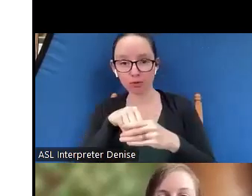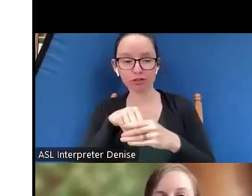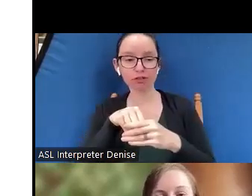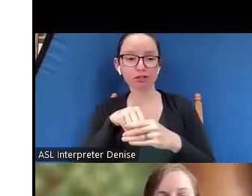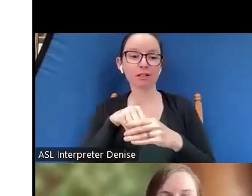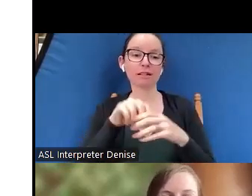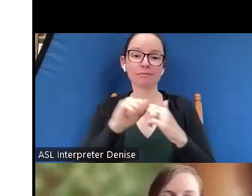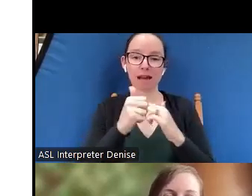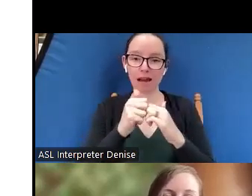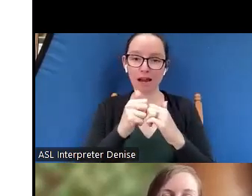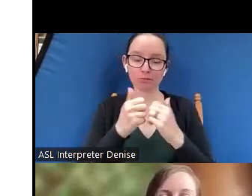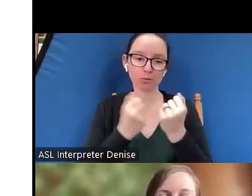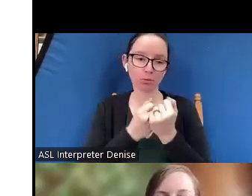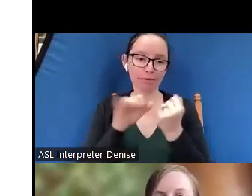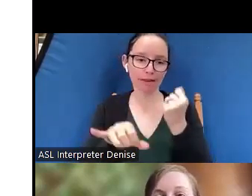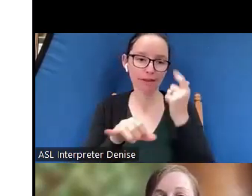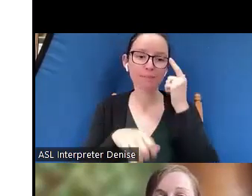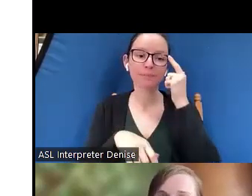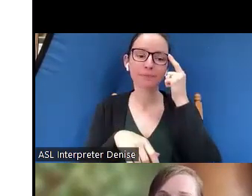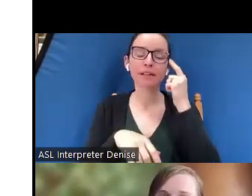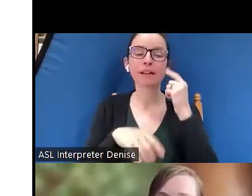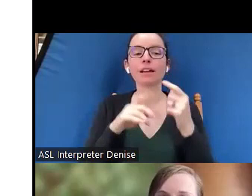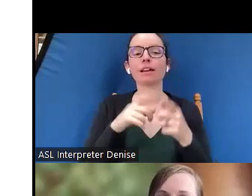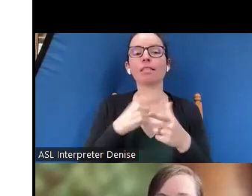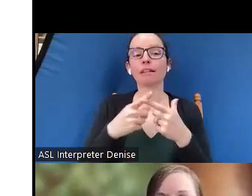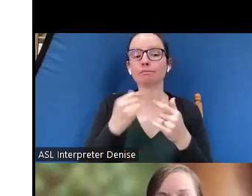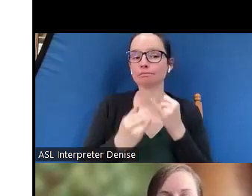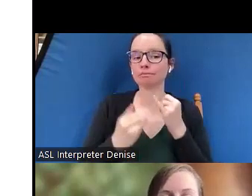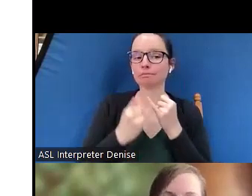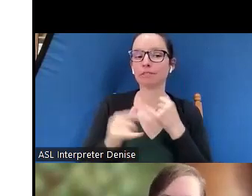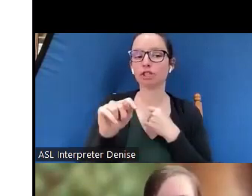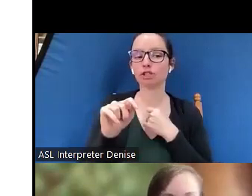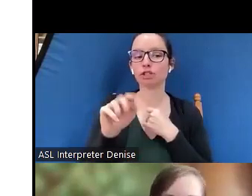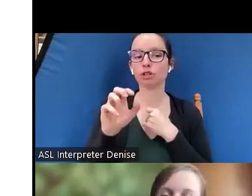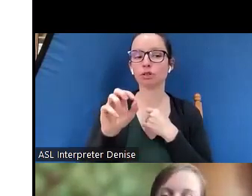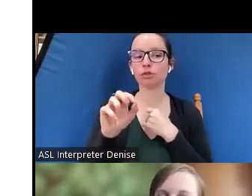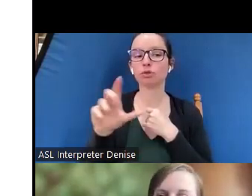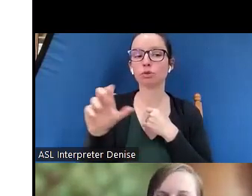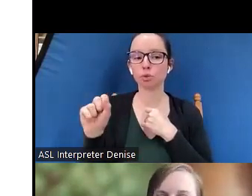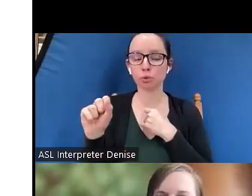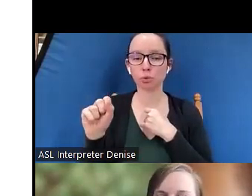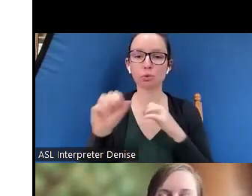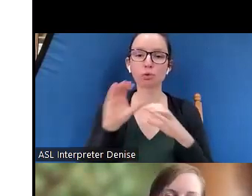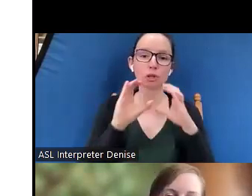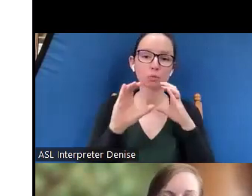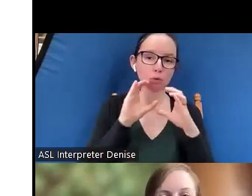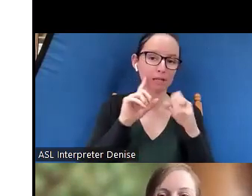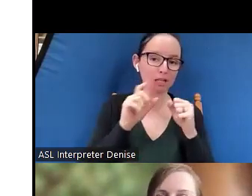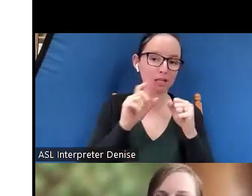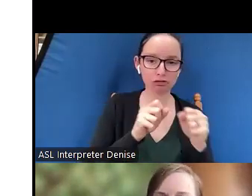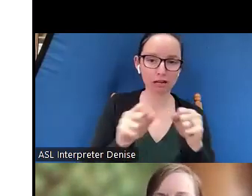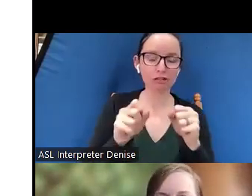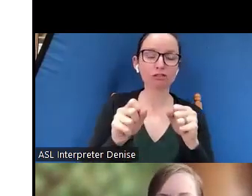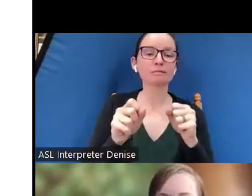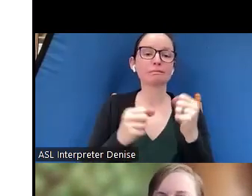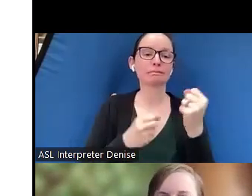and a little bit about the tools and communication strategies that help help all those teams get going.